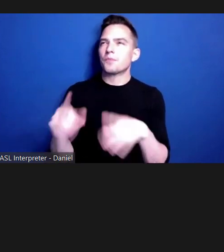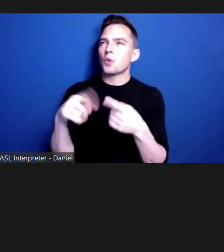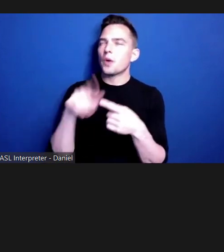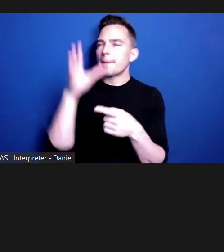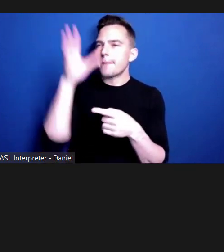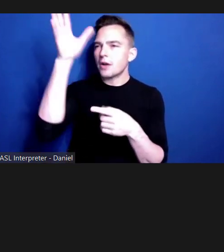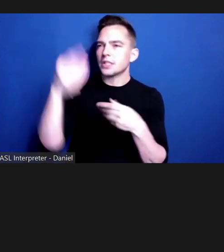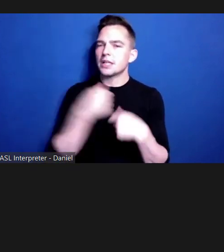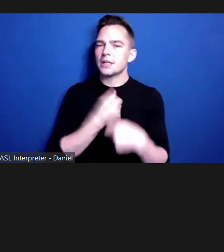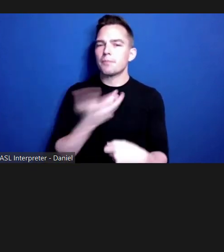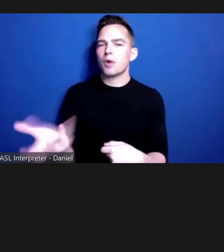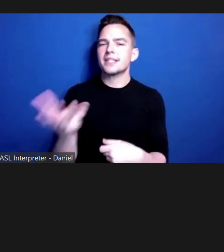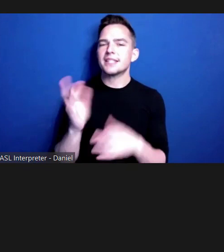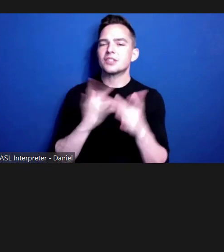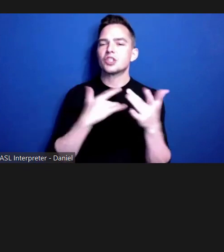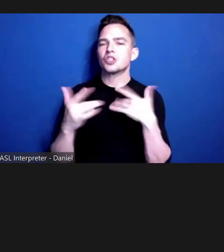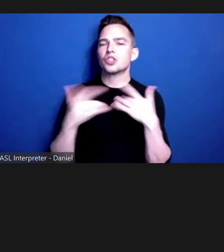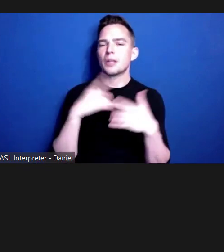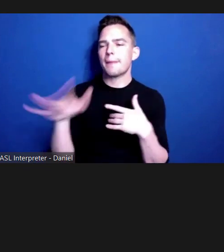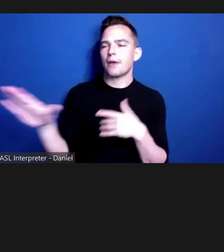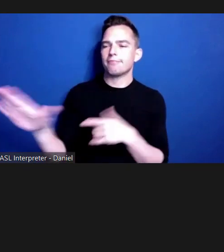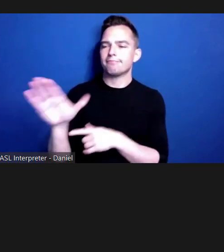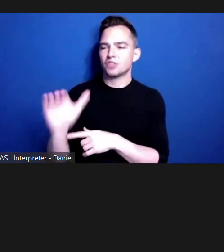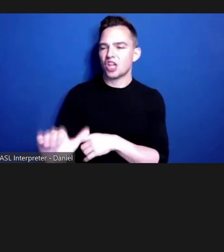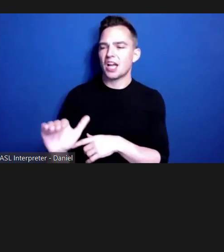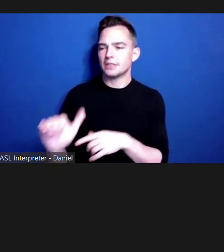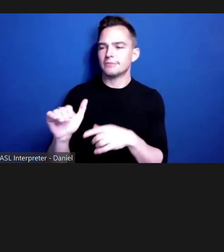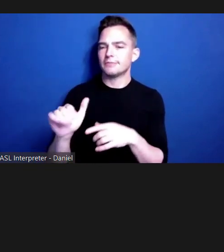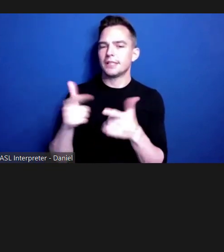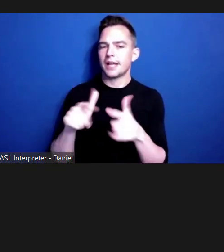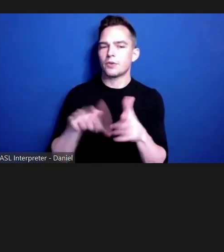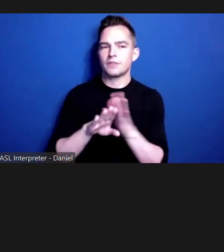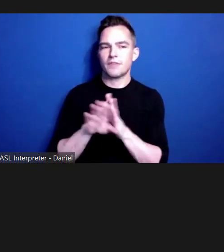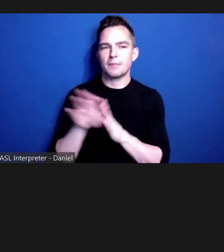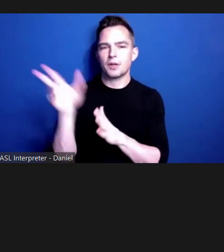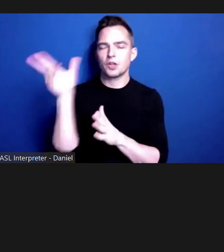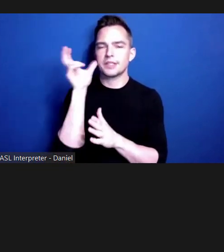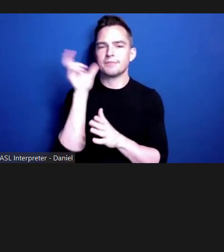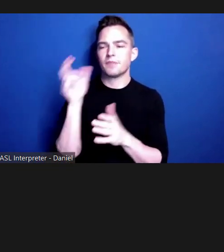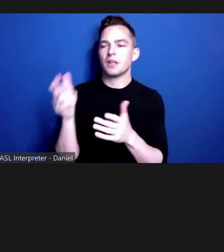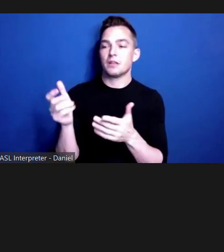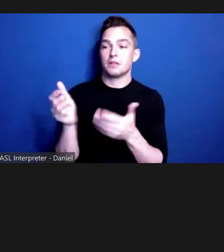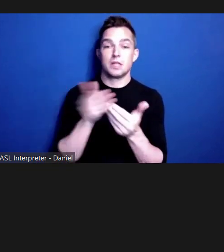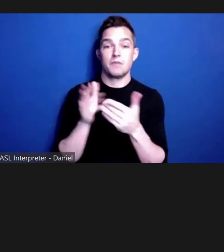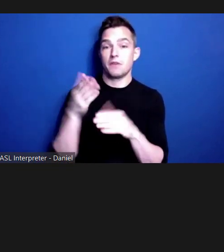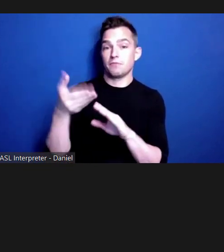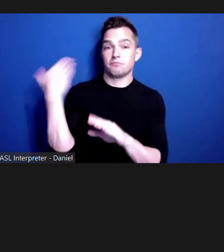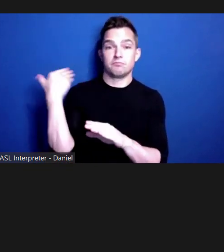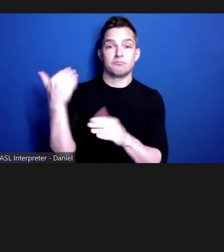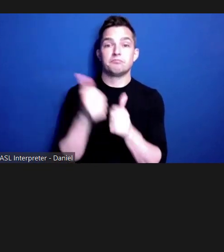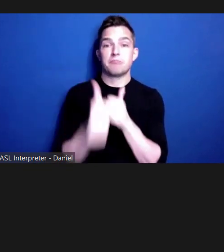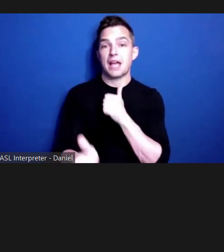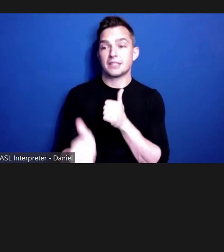language development even if they received and past a hearing screening using one of these methods, that child should be